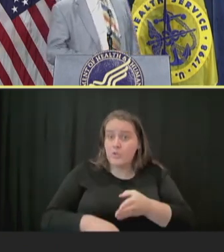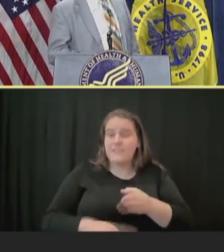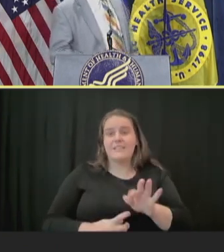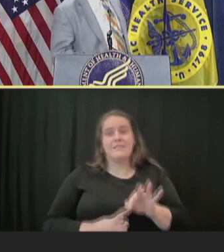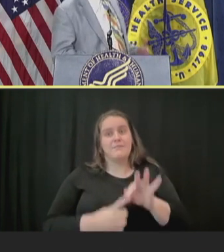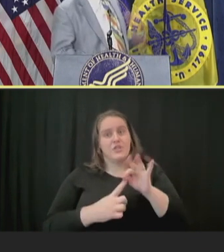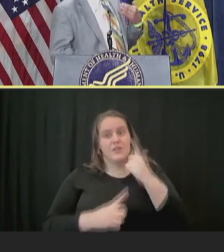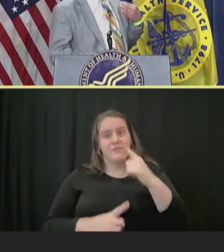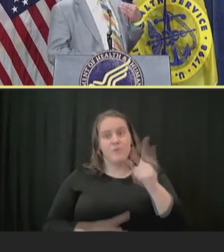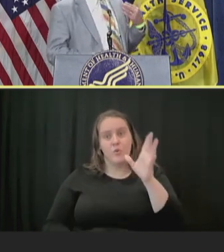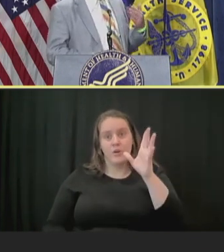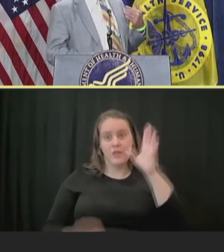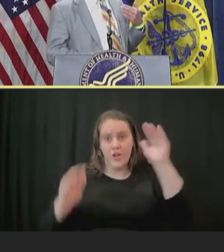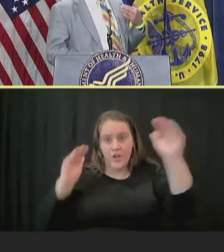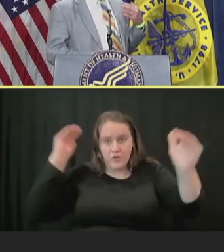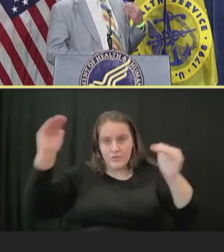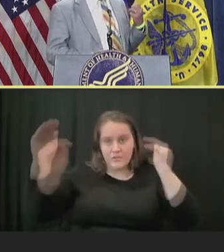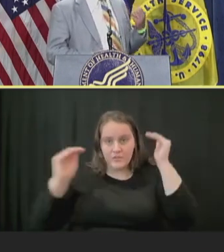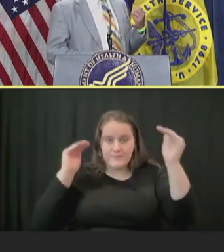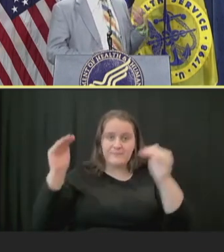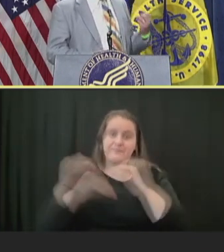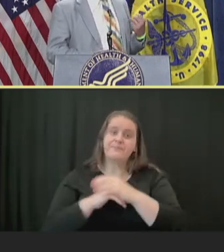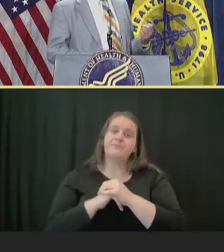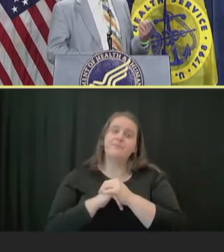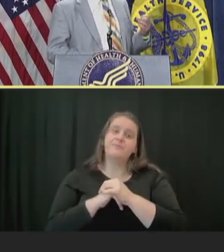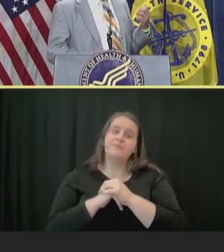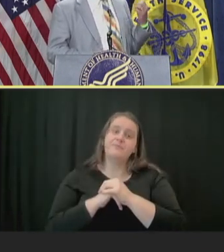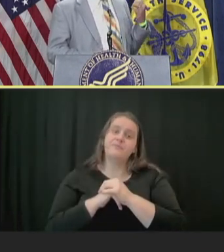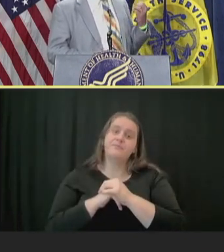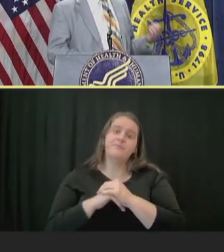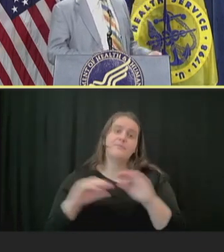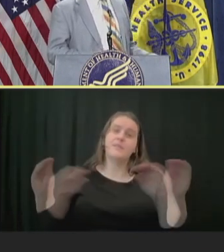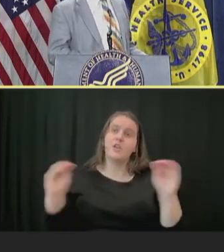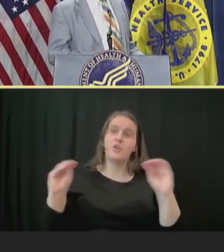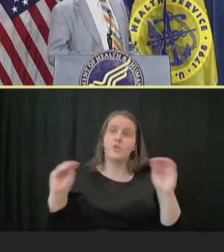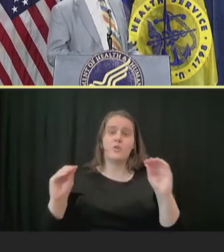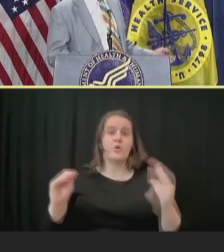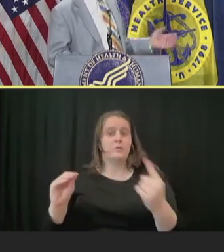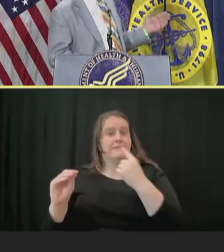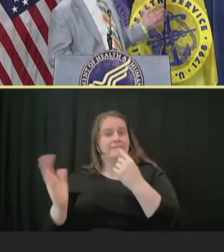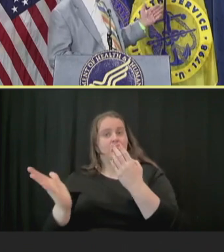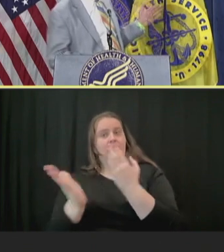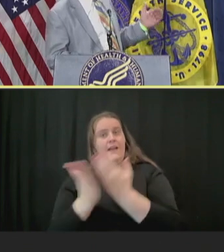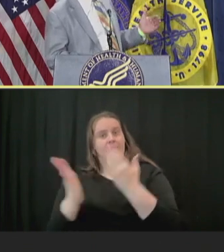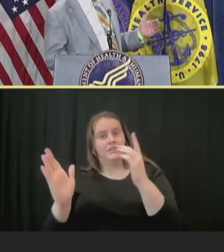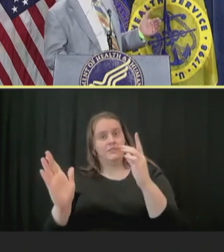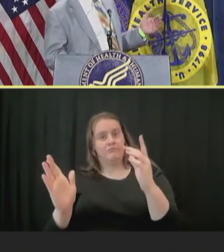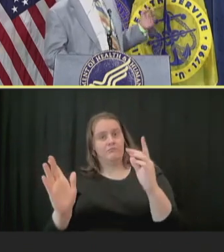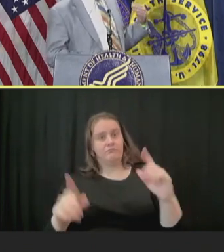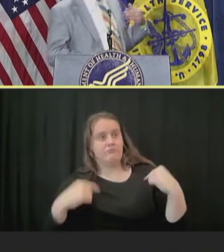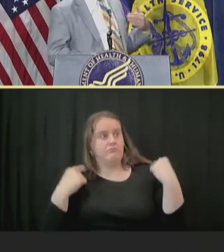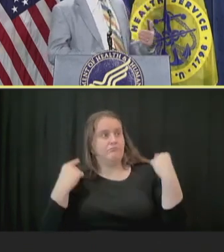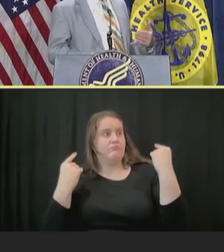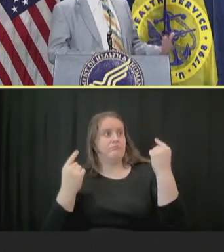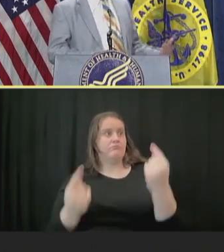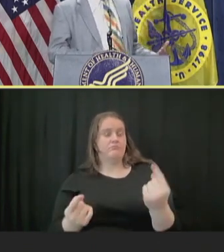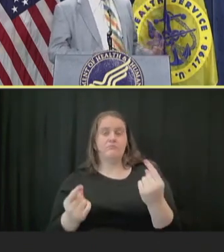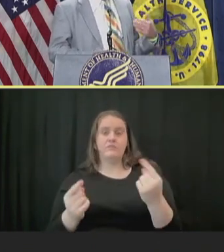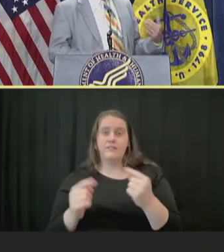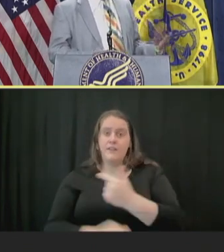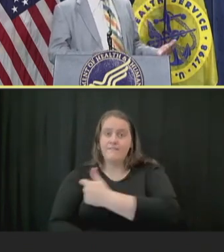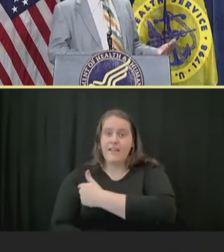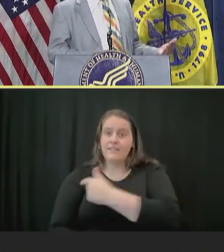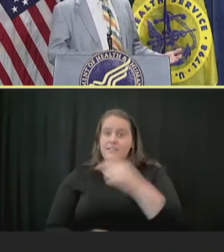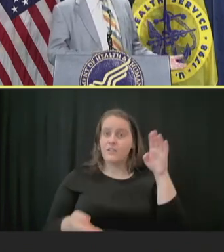There's then no great evidence of a vaccine so far lowering TB prevalence. BCG hasn't done